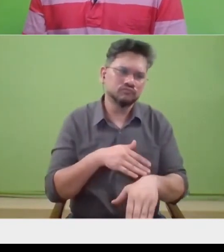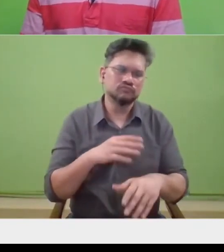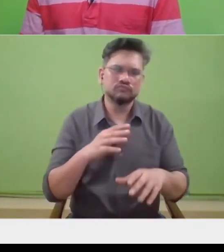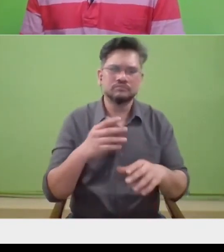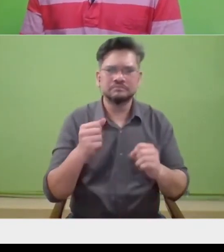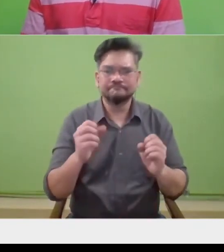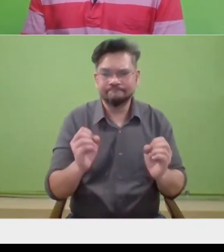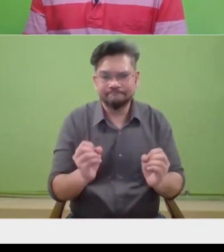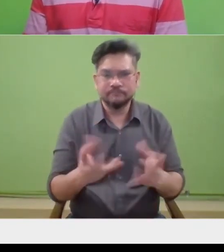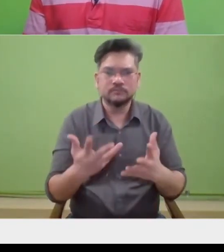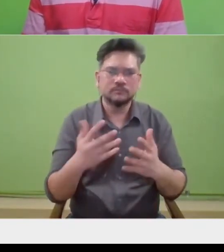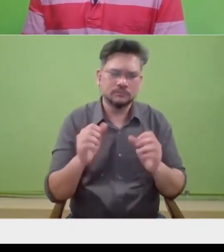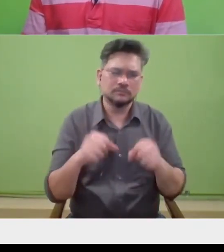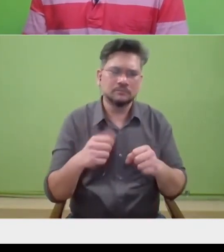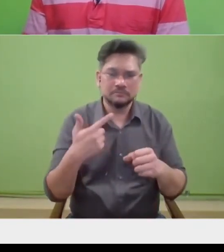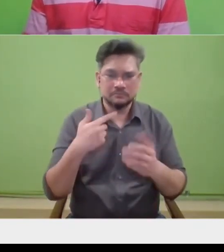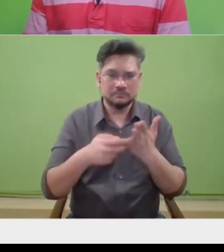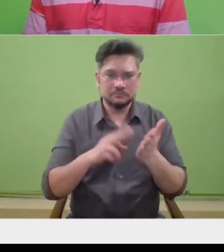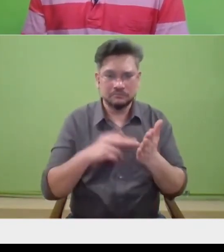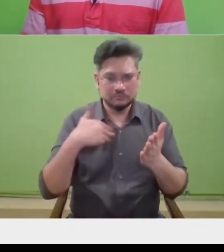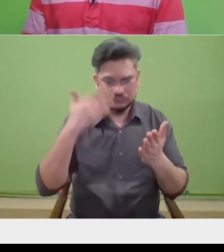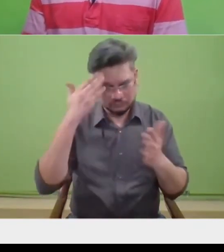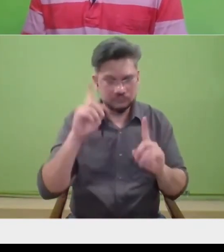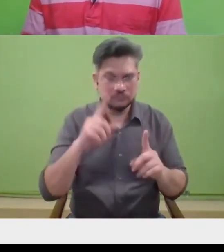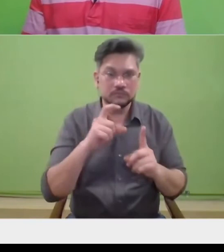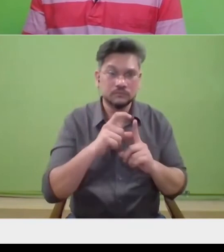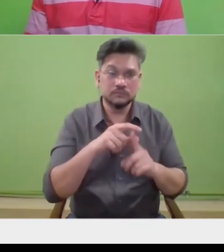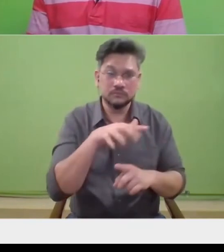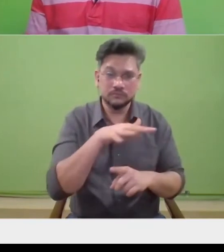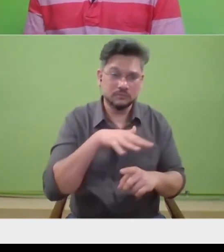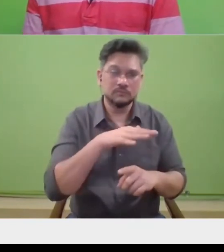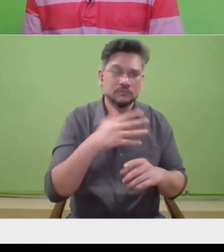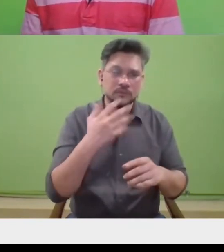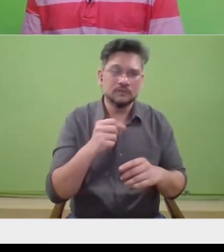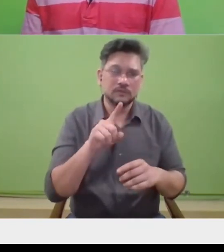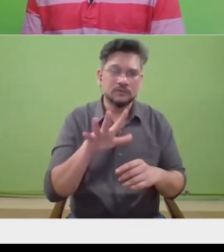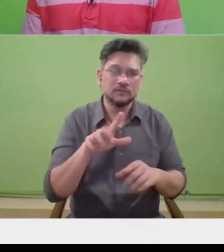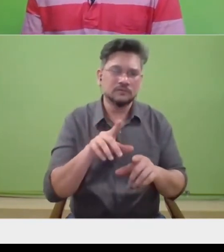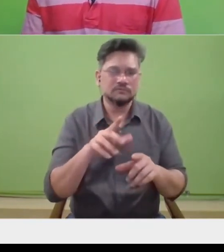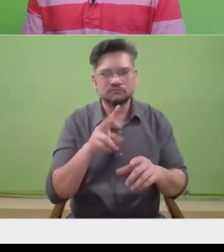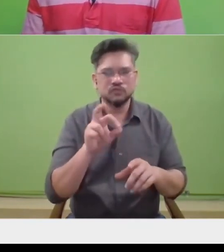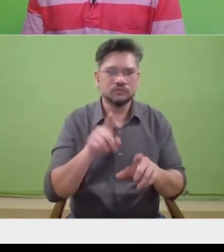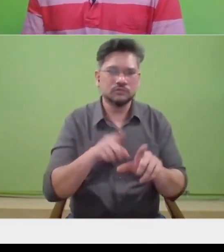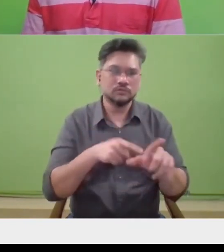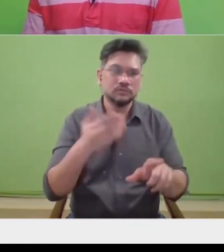Nadu but in in Delhi at least about ten fifteen 15 years ago I think twenty years ago they introduced